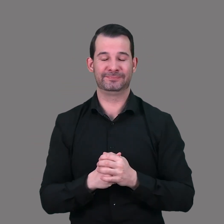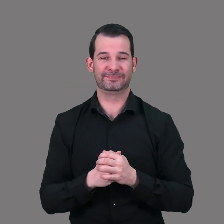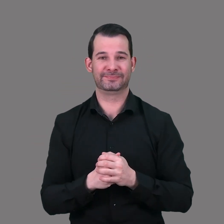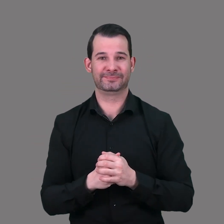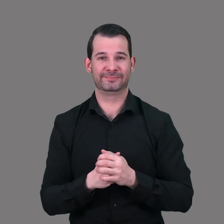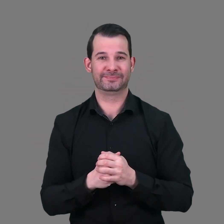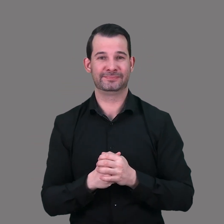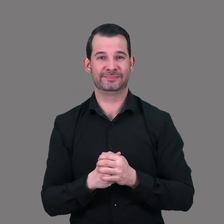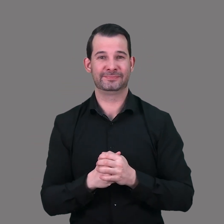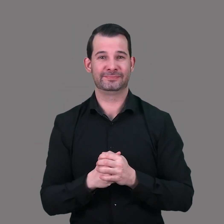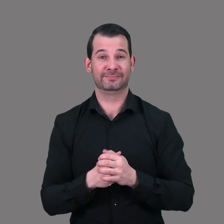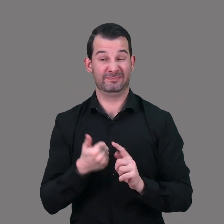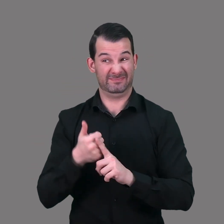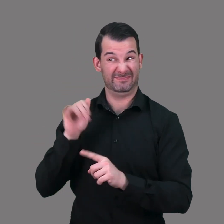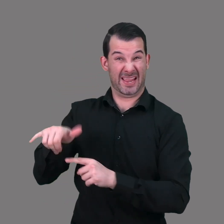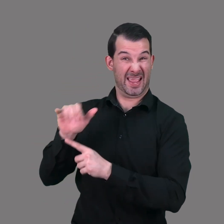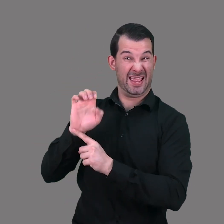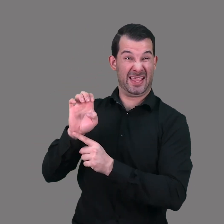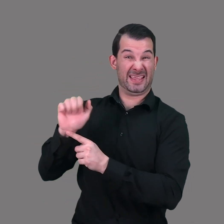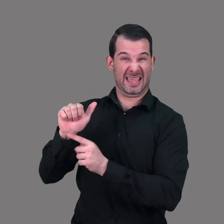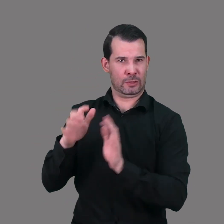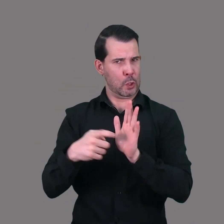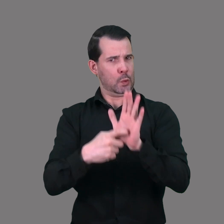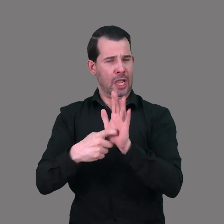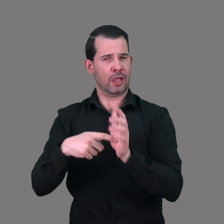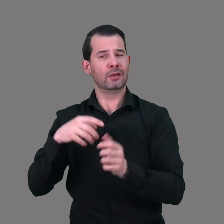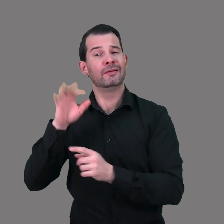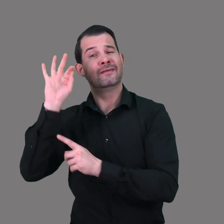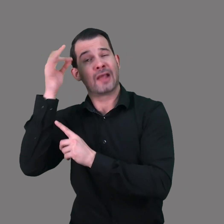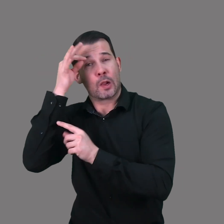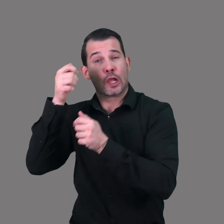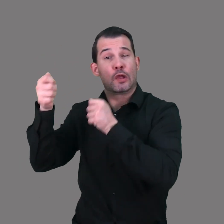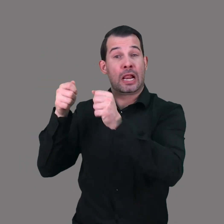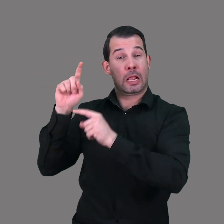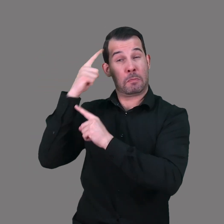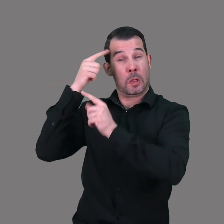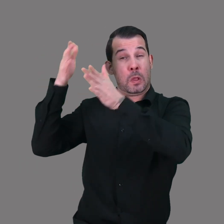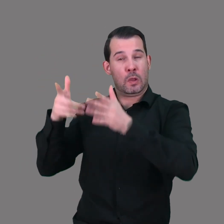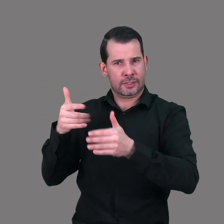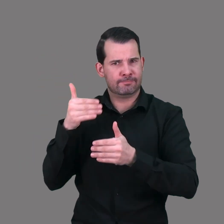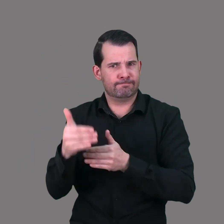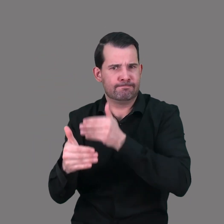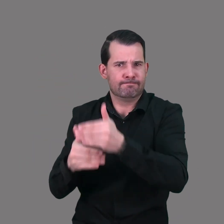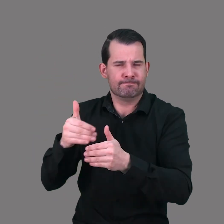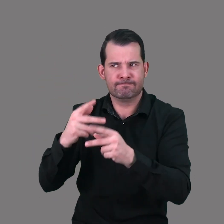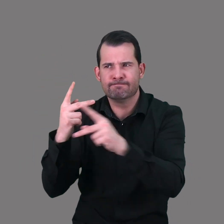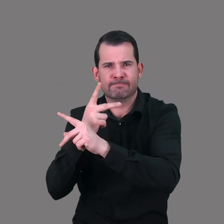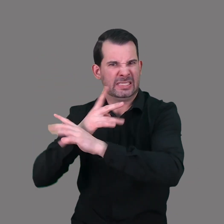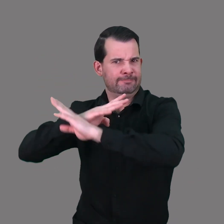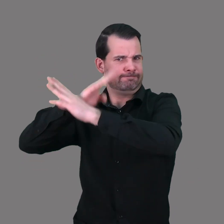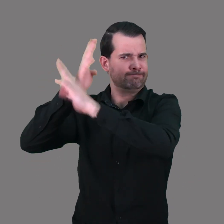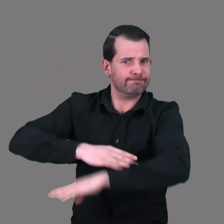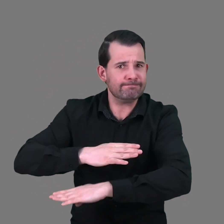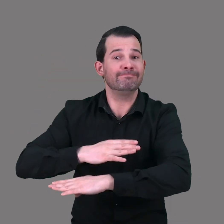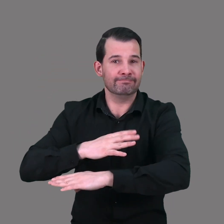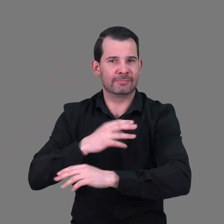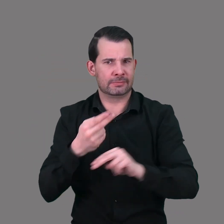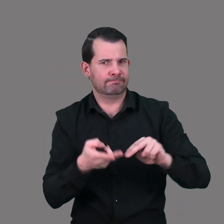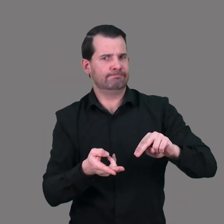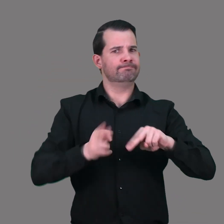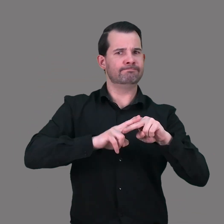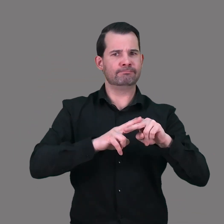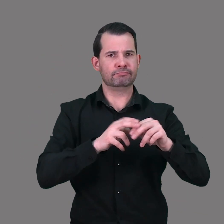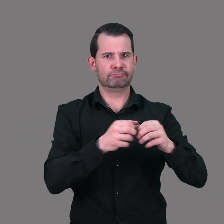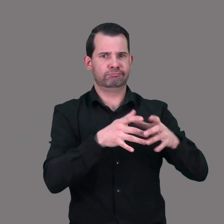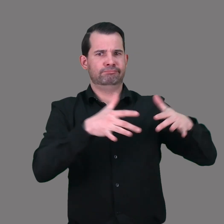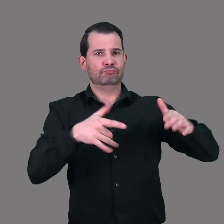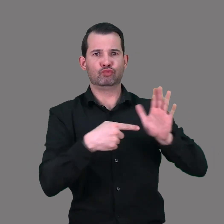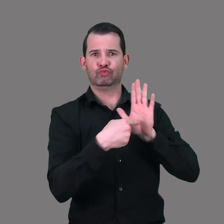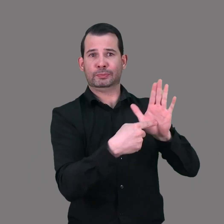The EEA requires federally regulated employers to take steps to eliminate barriers and increase representation in